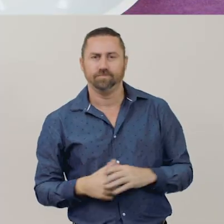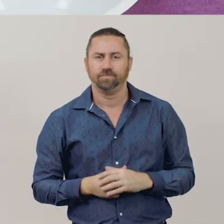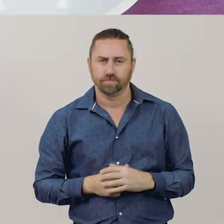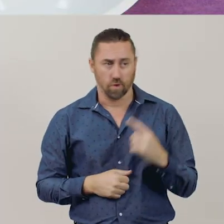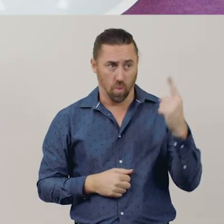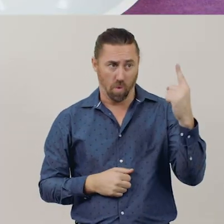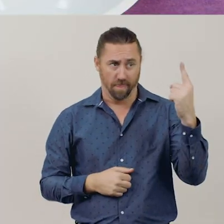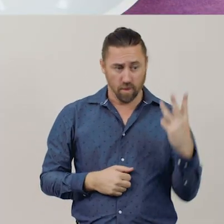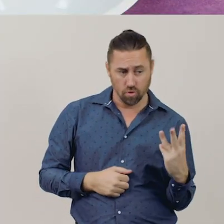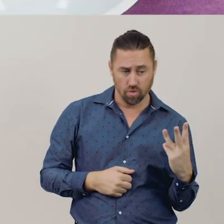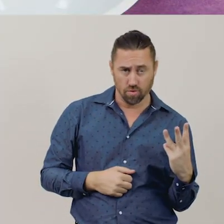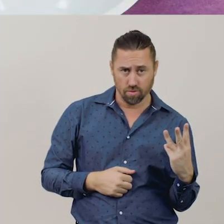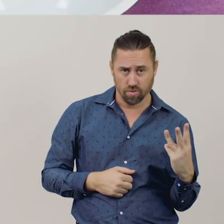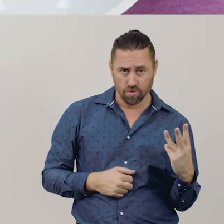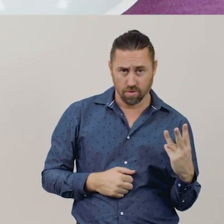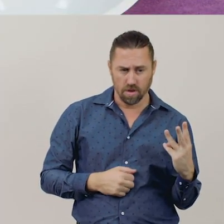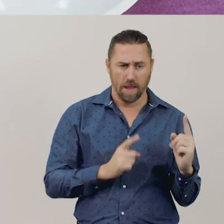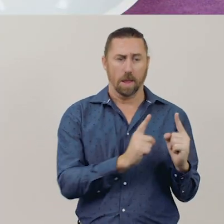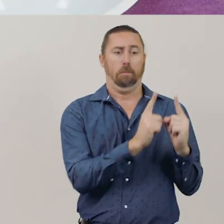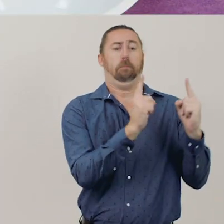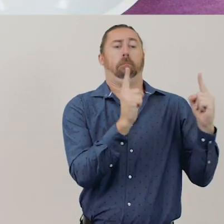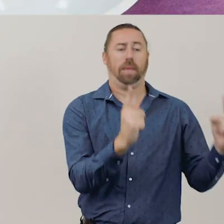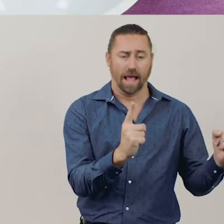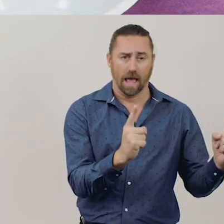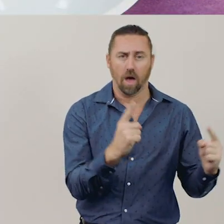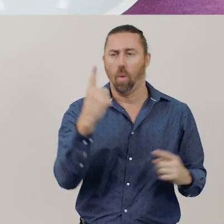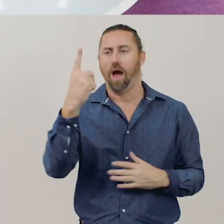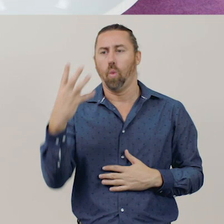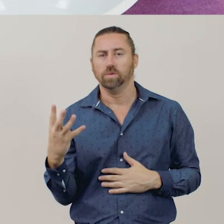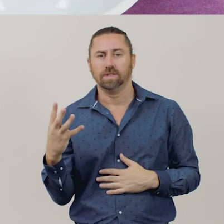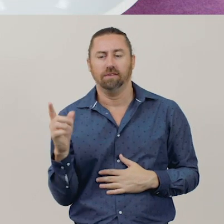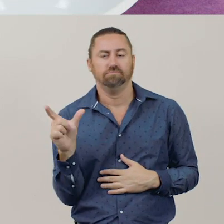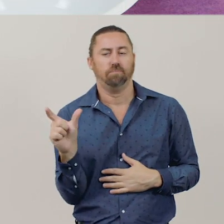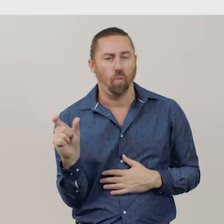1 third is larger than 1 quarter.